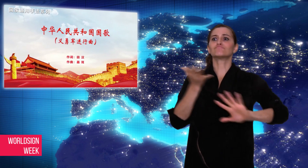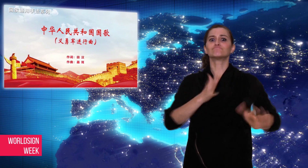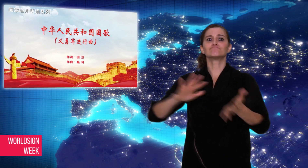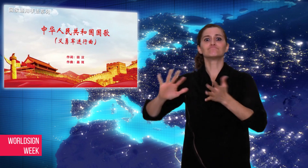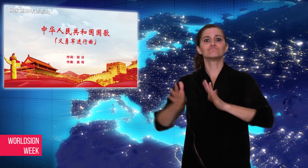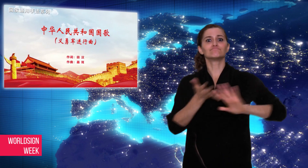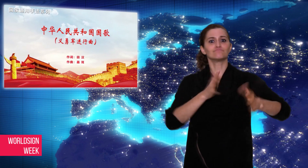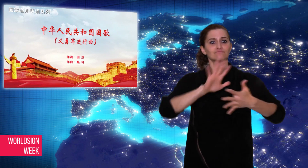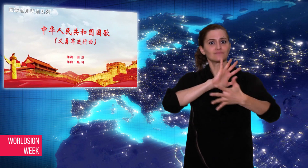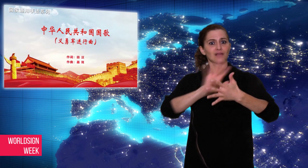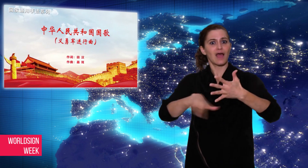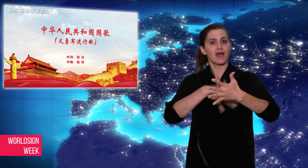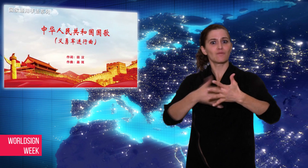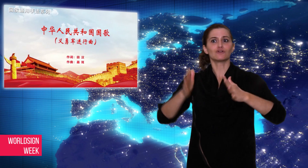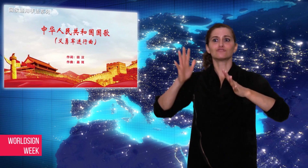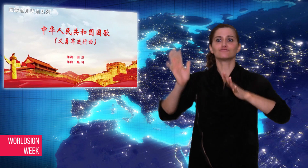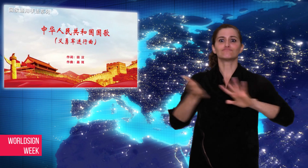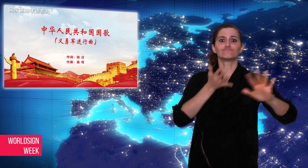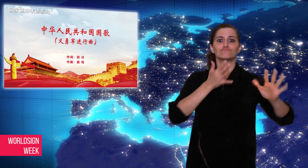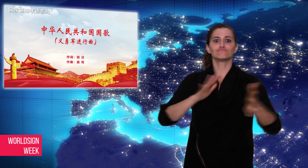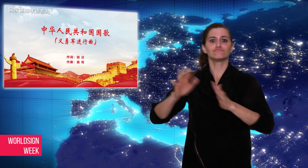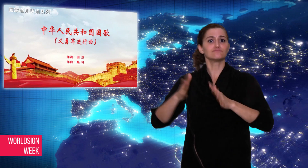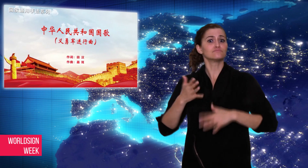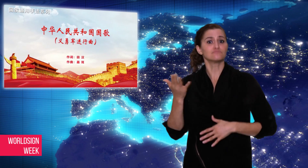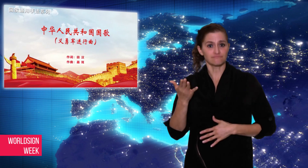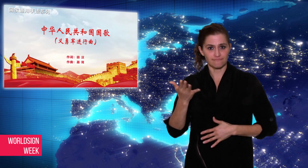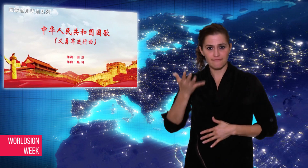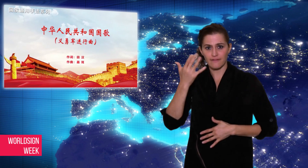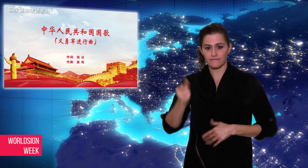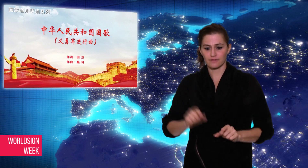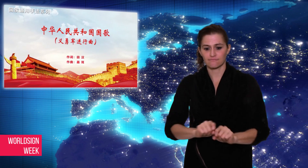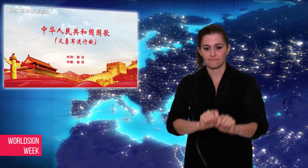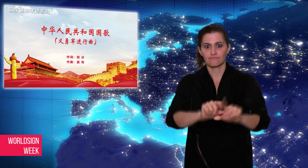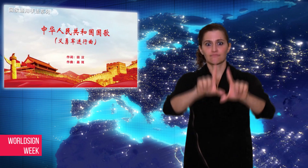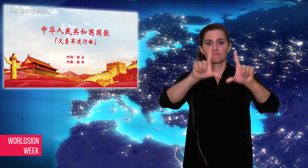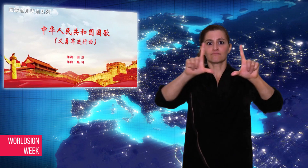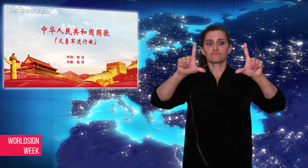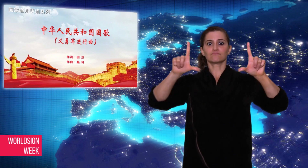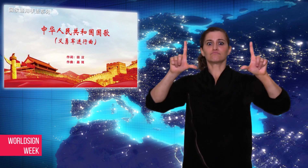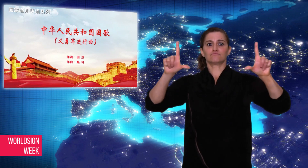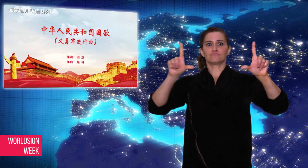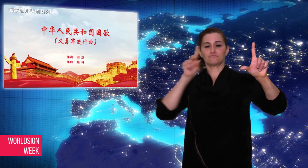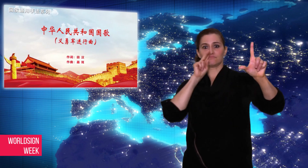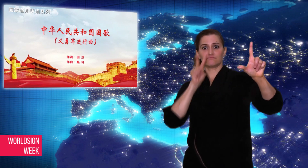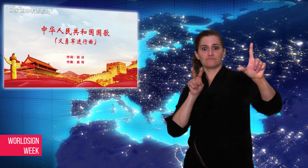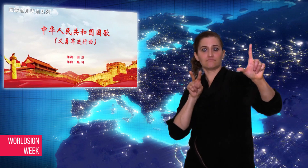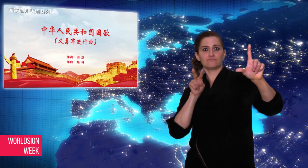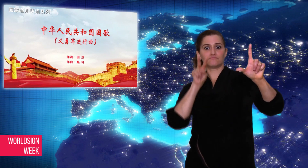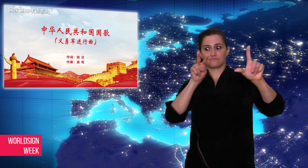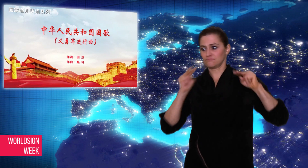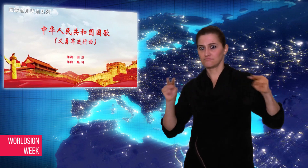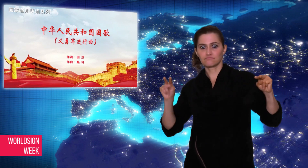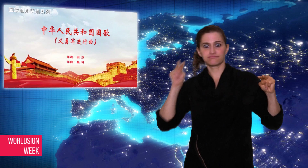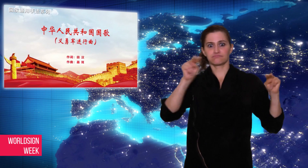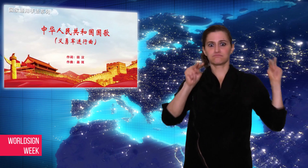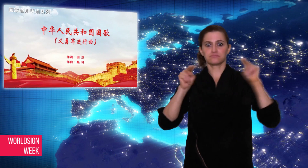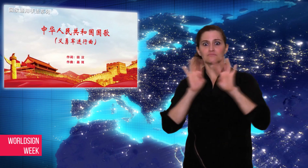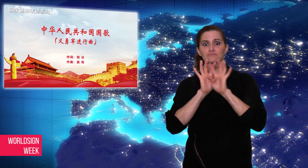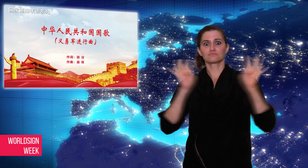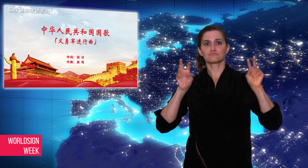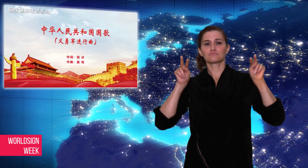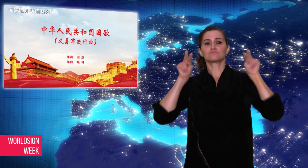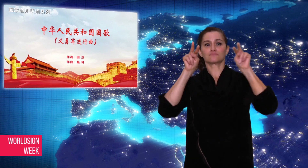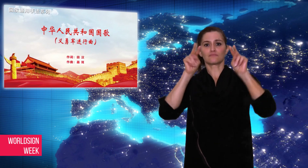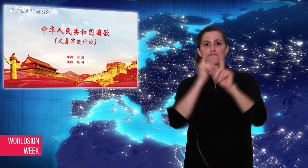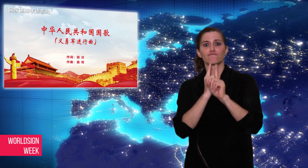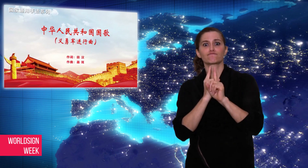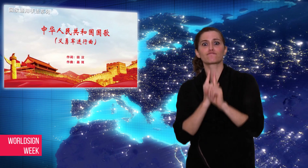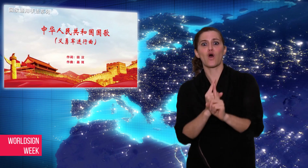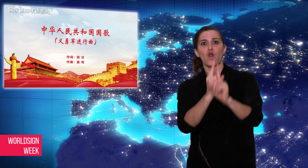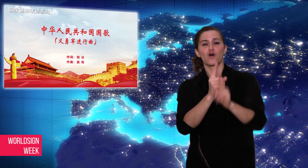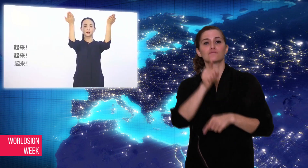following signs shown on display